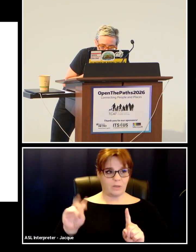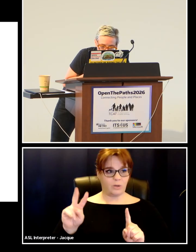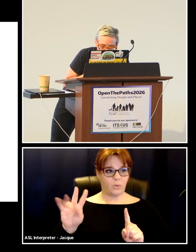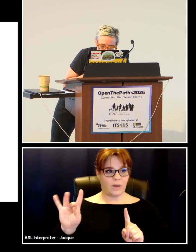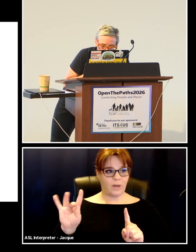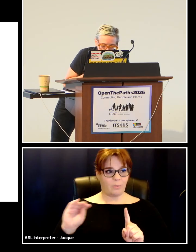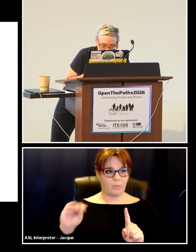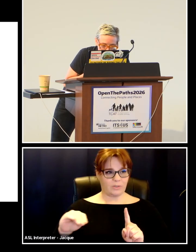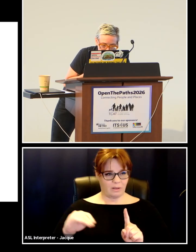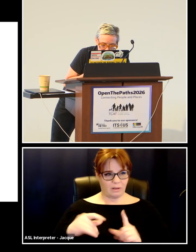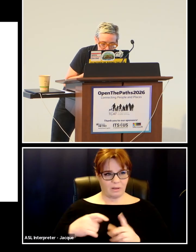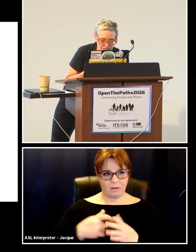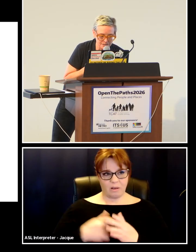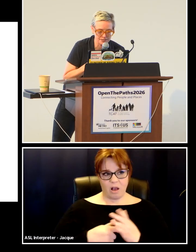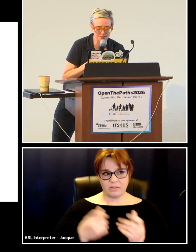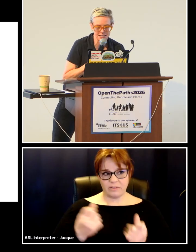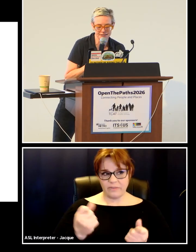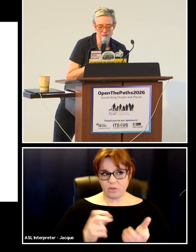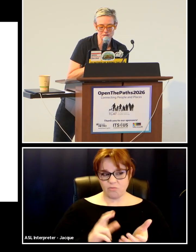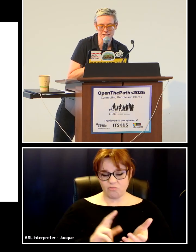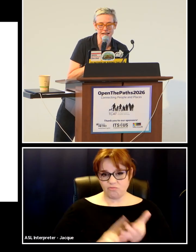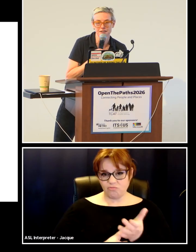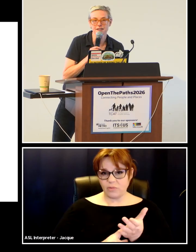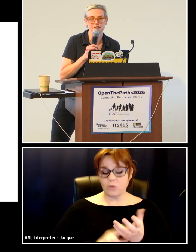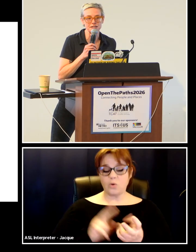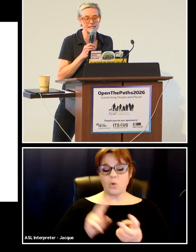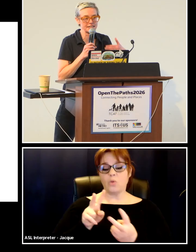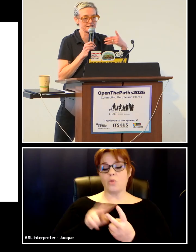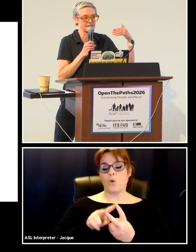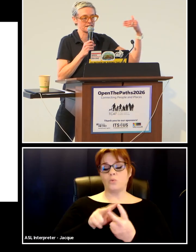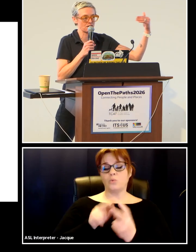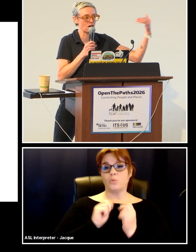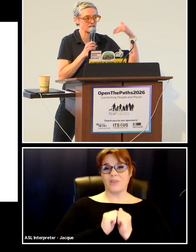uh cost of vehicle registration. So, you take those two together and it really is like a cost